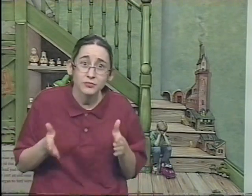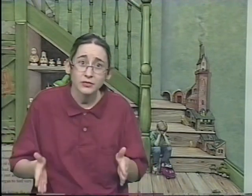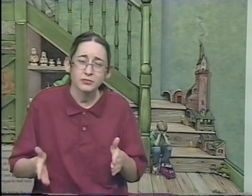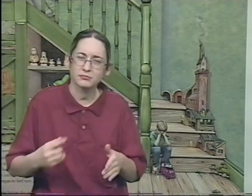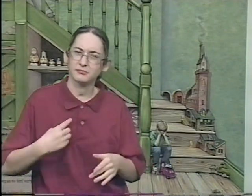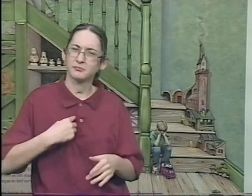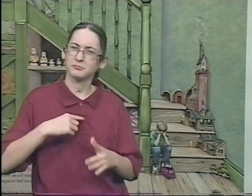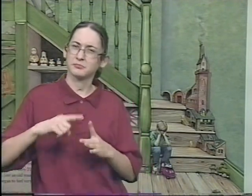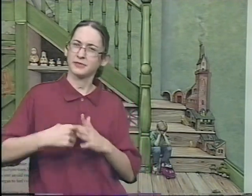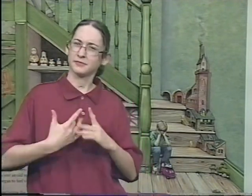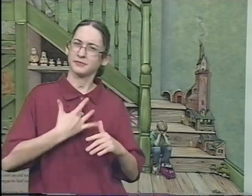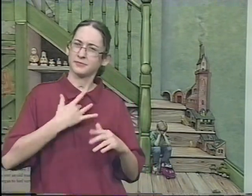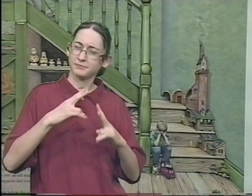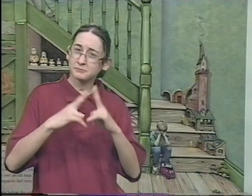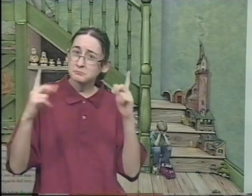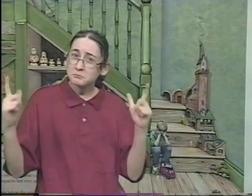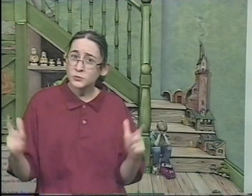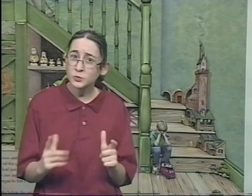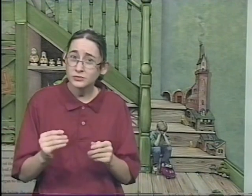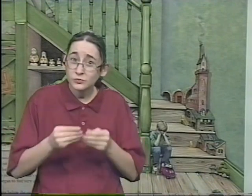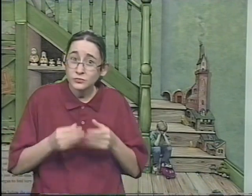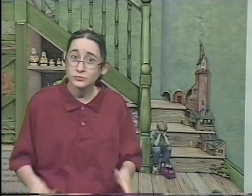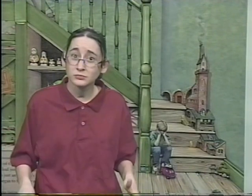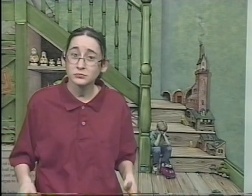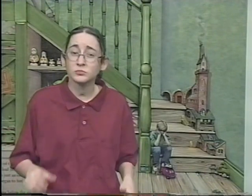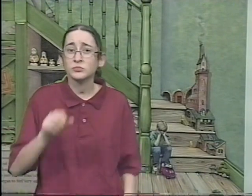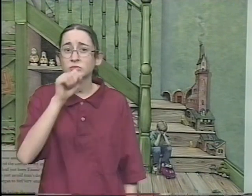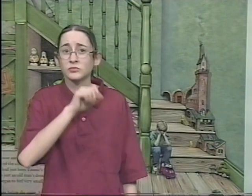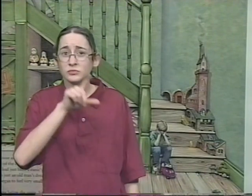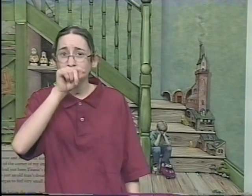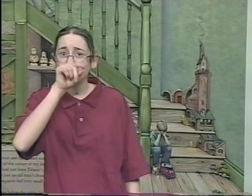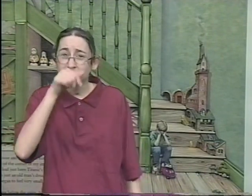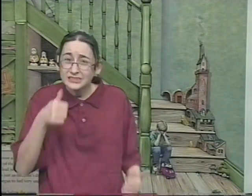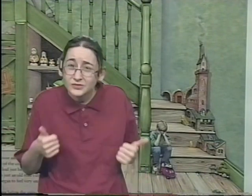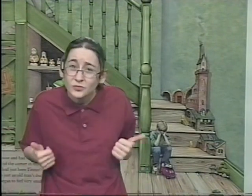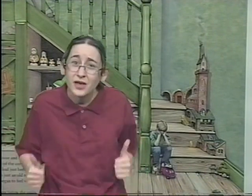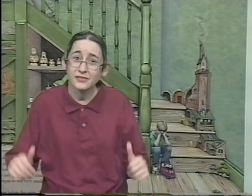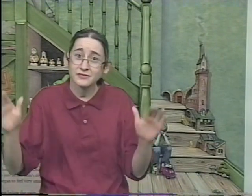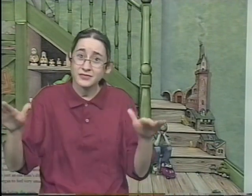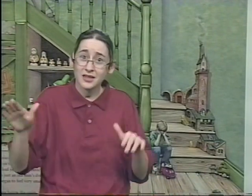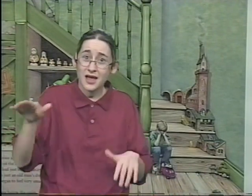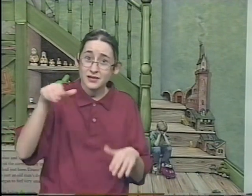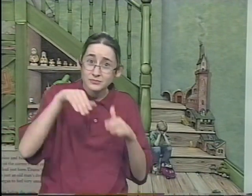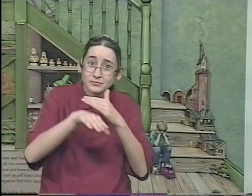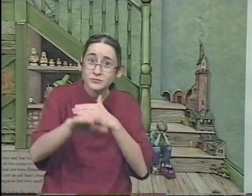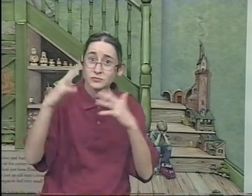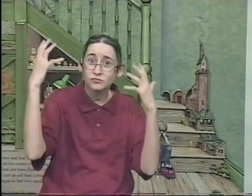Or maybe I just couldn't see things the right way? I began to feel very small and lost.